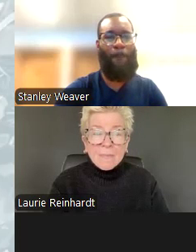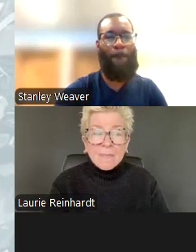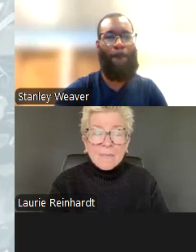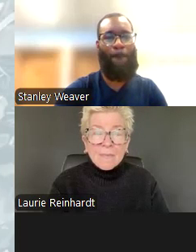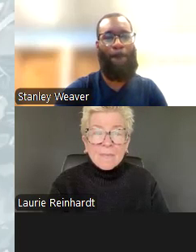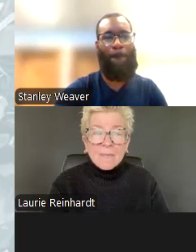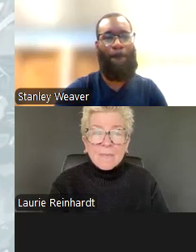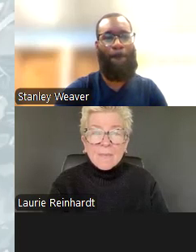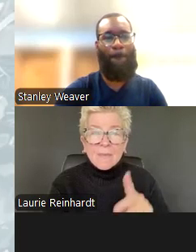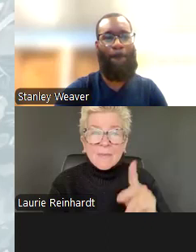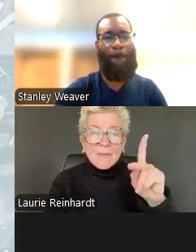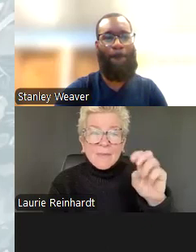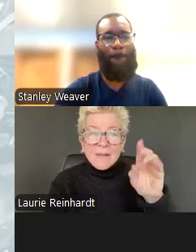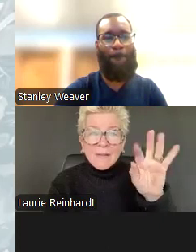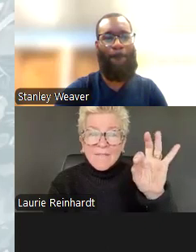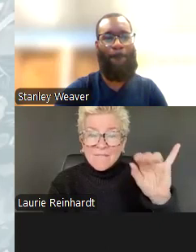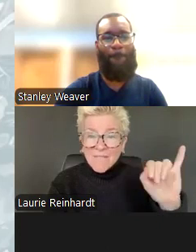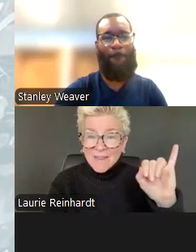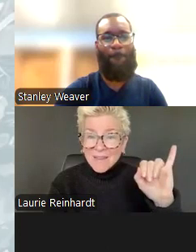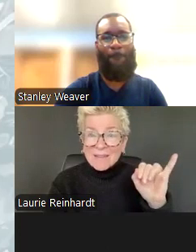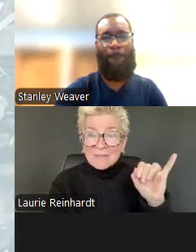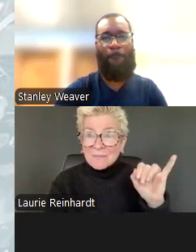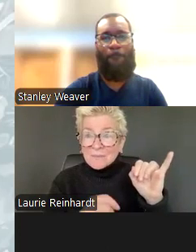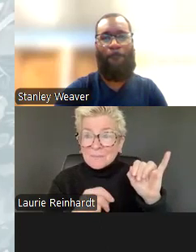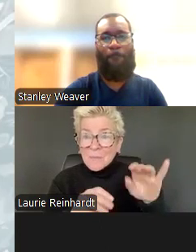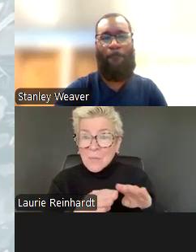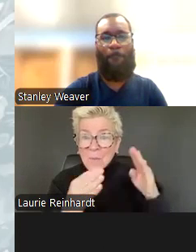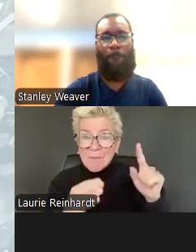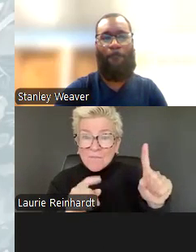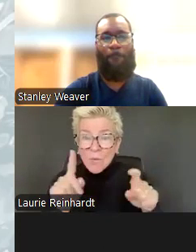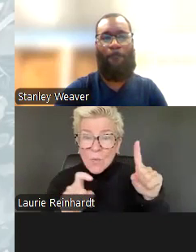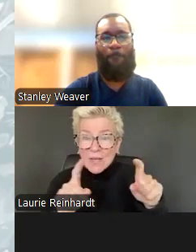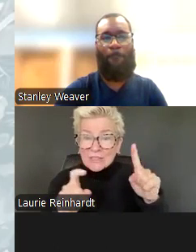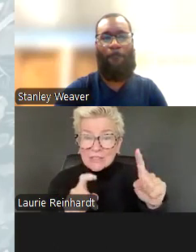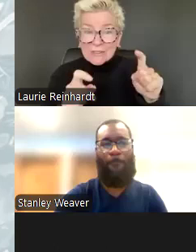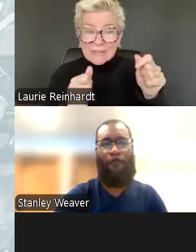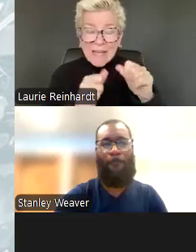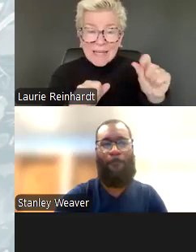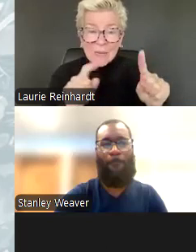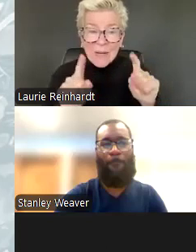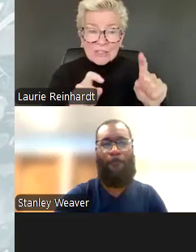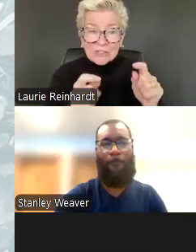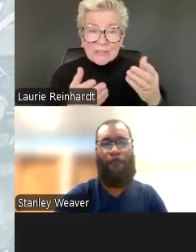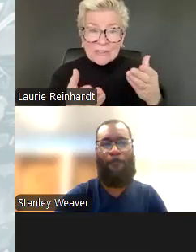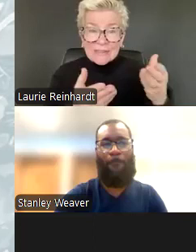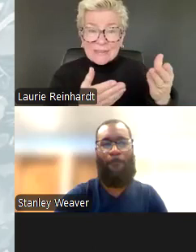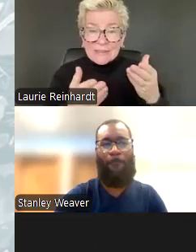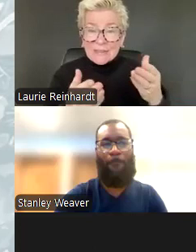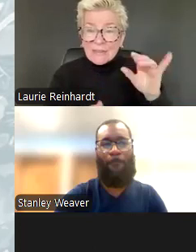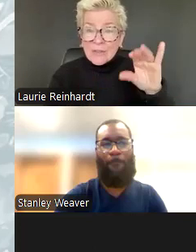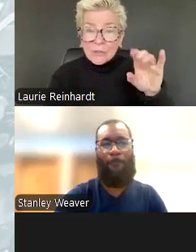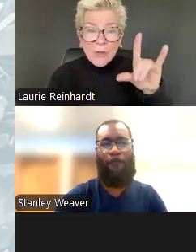Let’s check for questions in the Q&A. Jocelyn, do you have a question point?